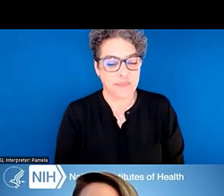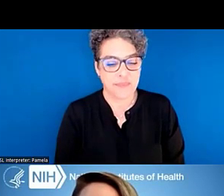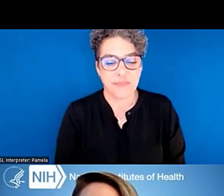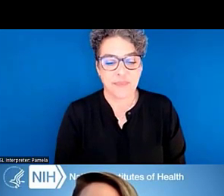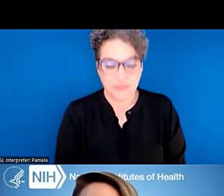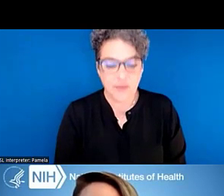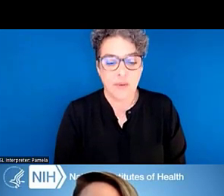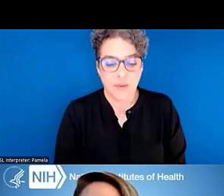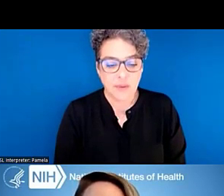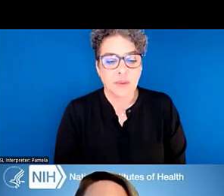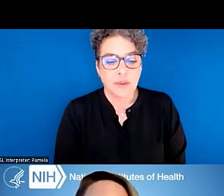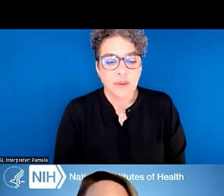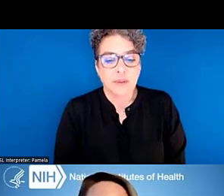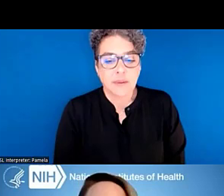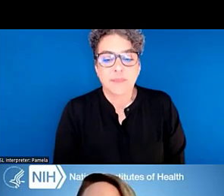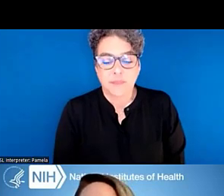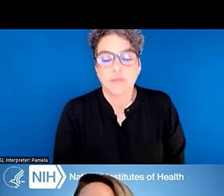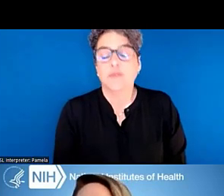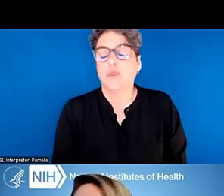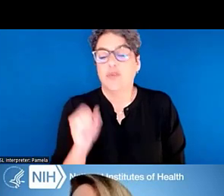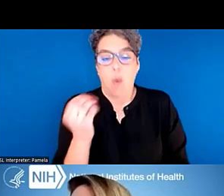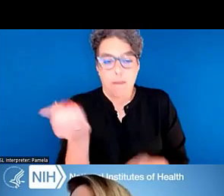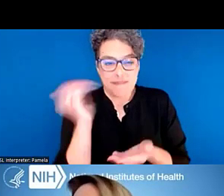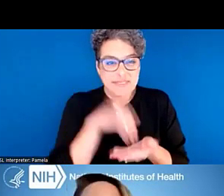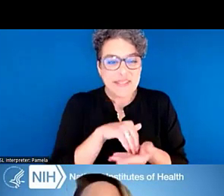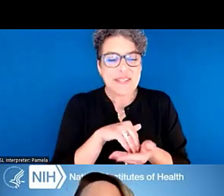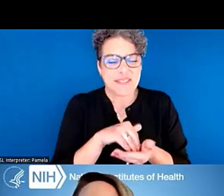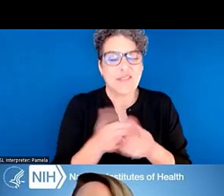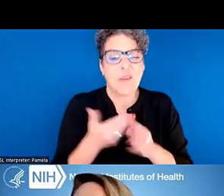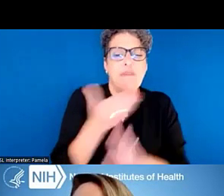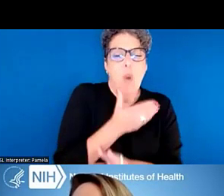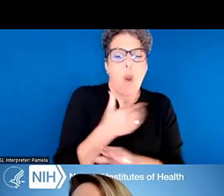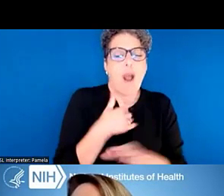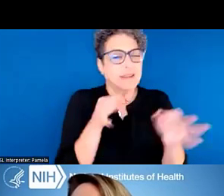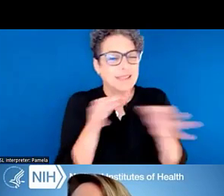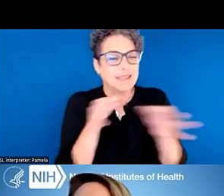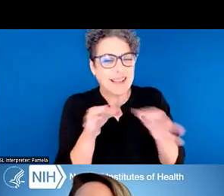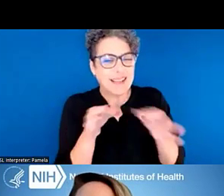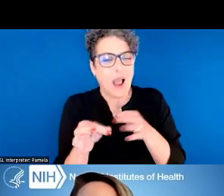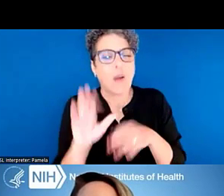So like I said, we're going to get into some case studies, and we really want this to be interactive